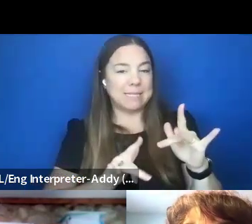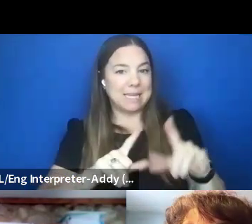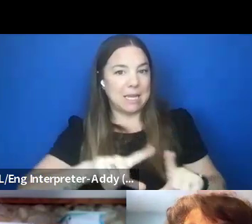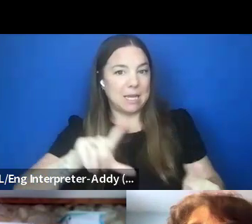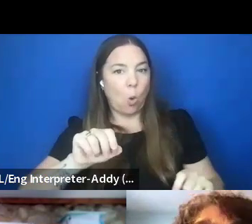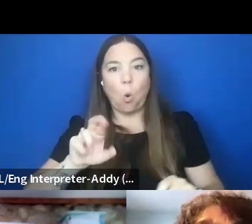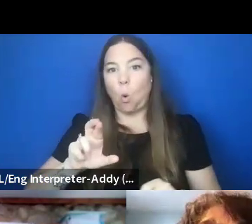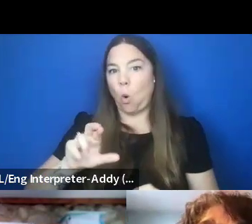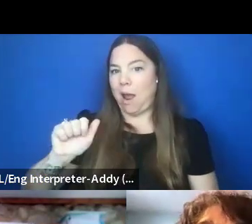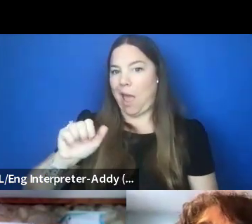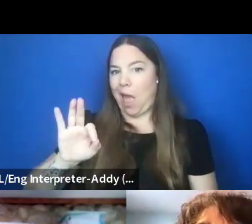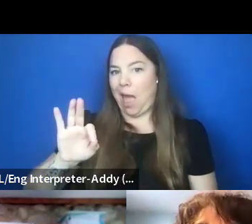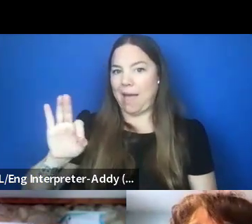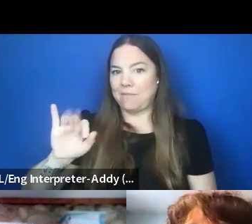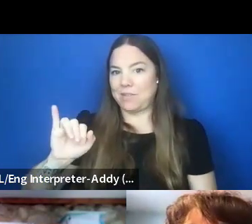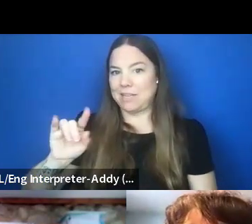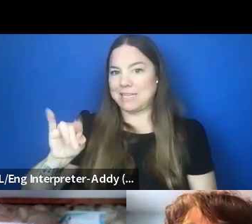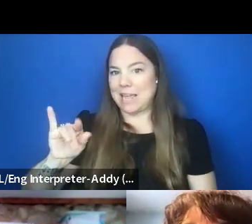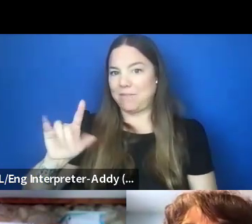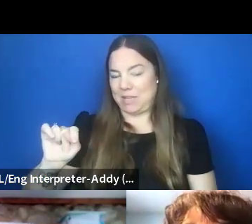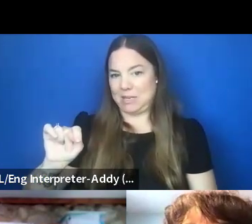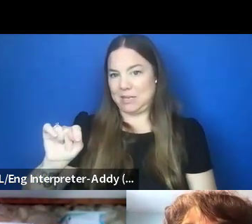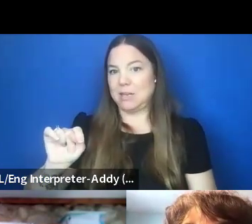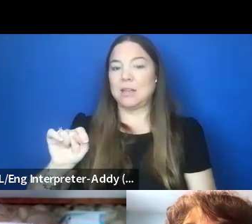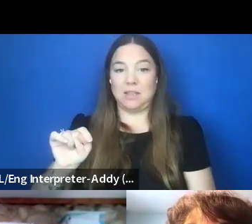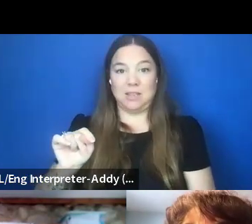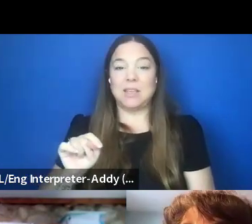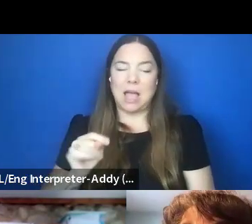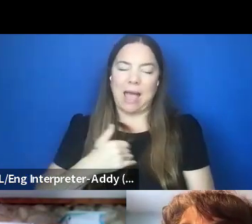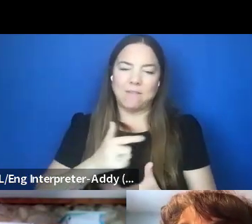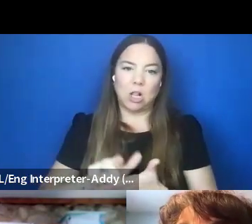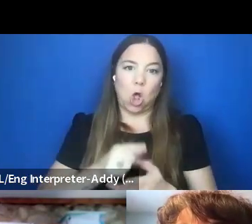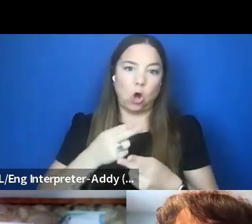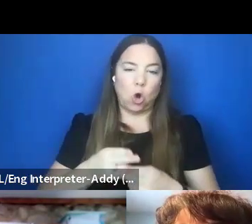Adeleigh Belyeu: they could very well face under Sb. One Adeleigh Belyeu: a 10 year